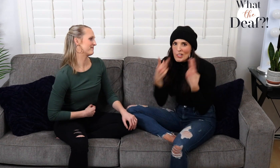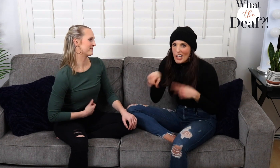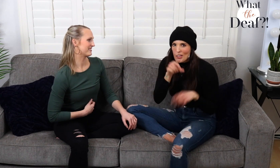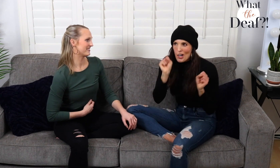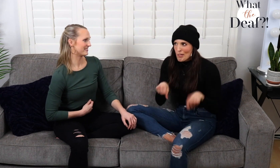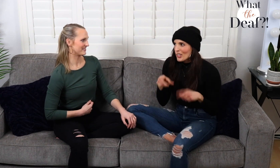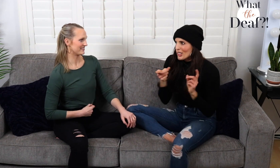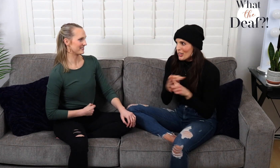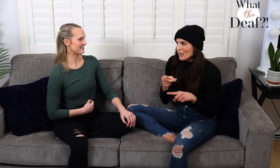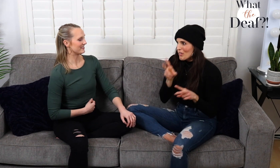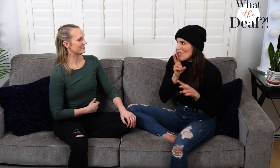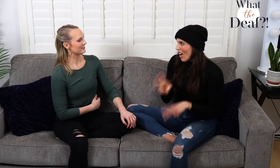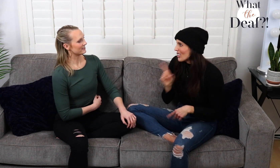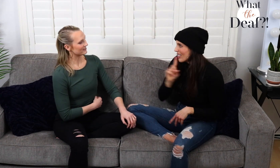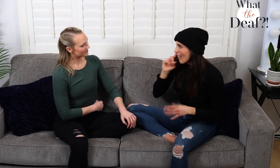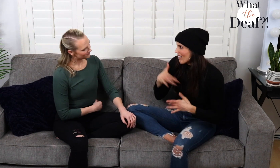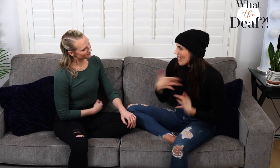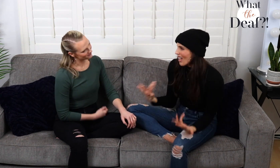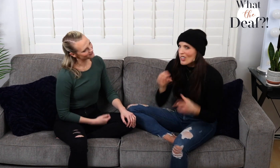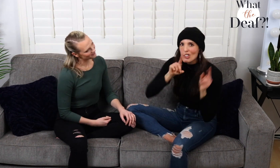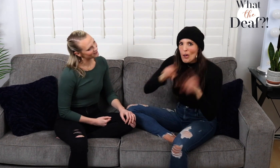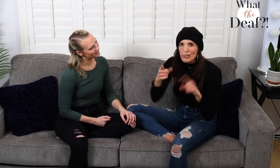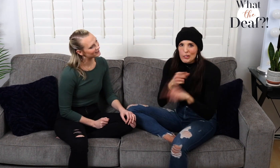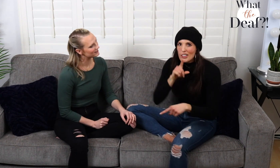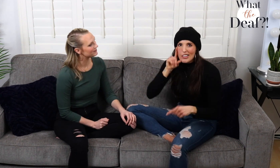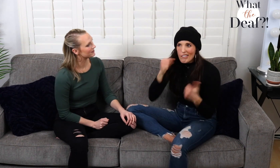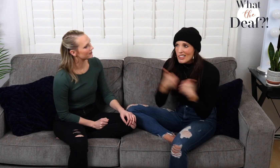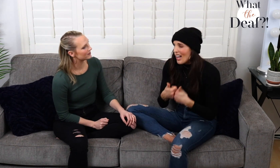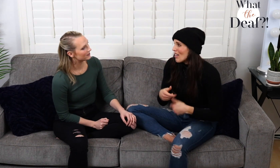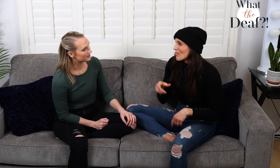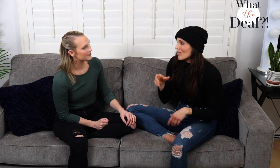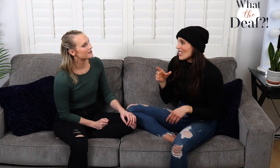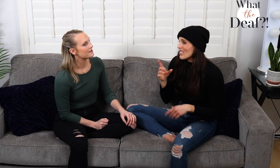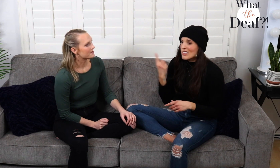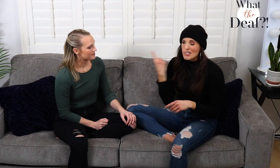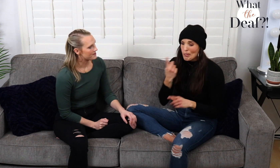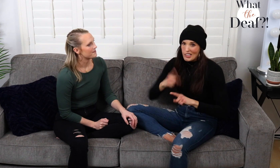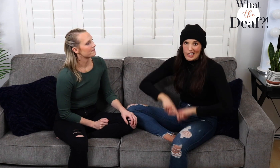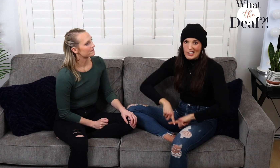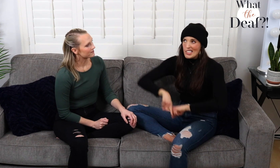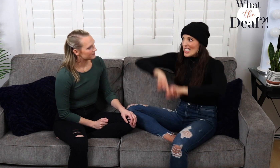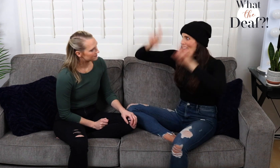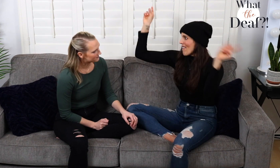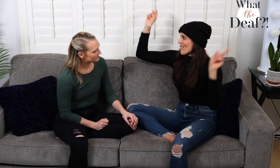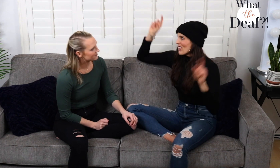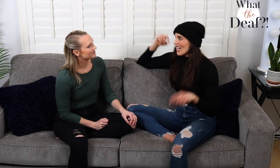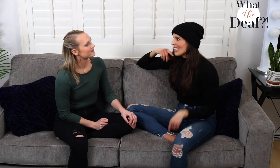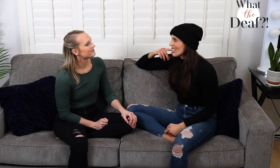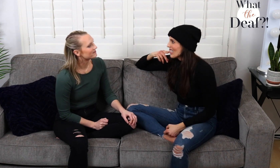Probably guys are able to watch a Deaf event go to a Deaf game. It's something so different.